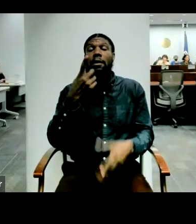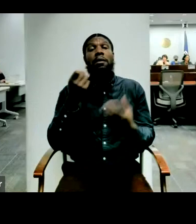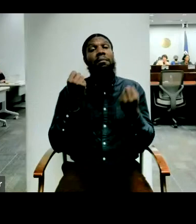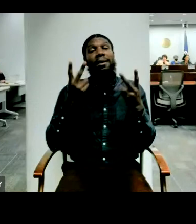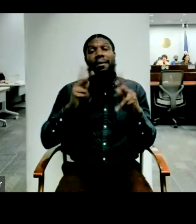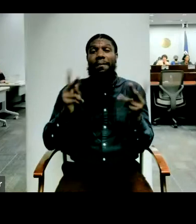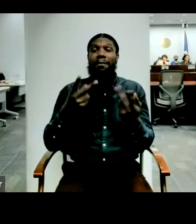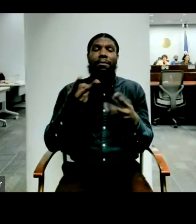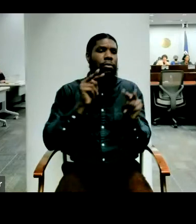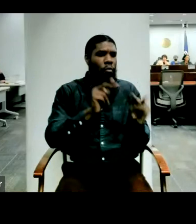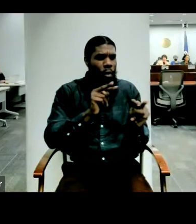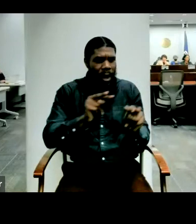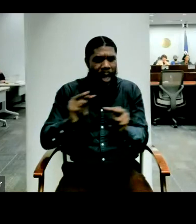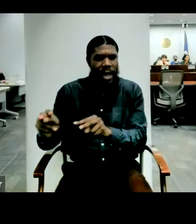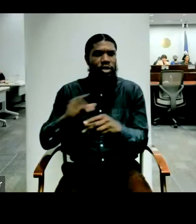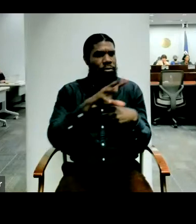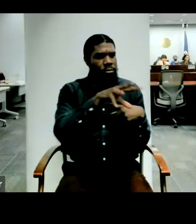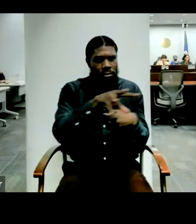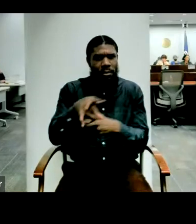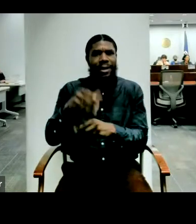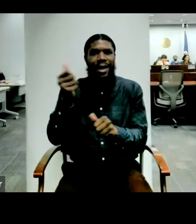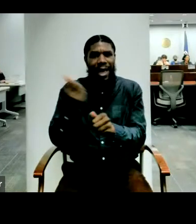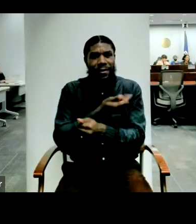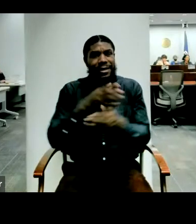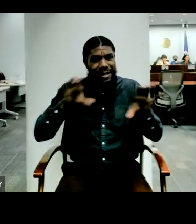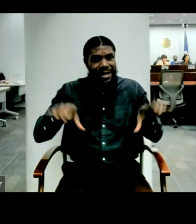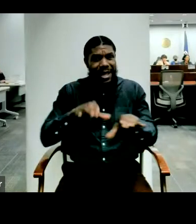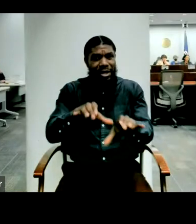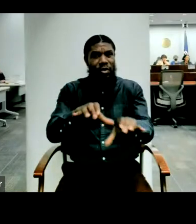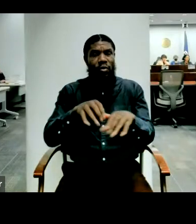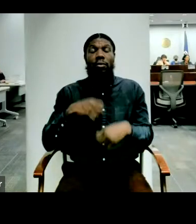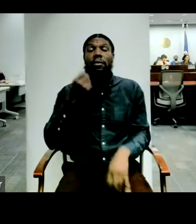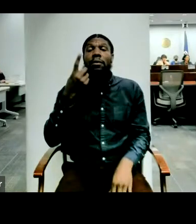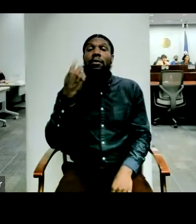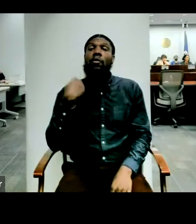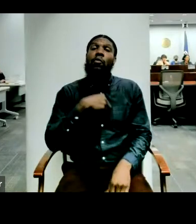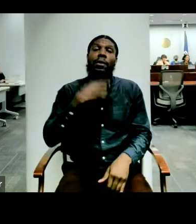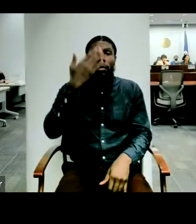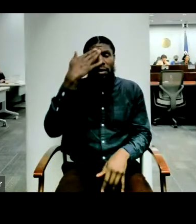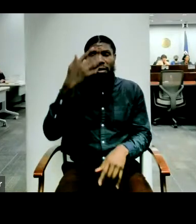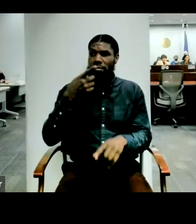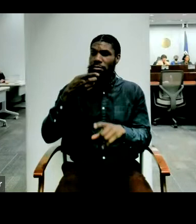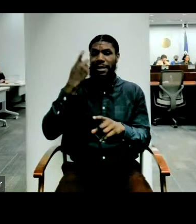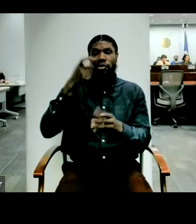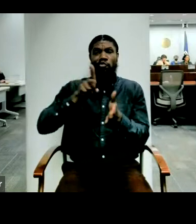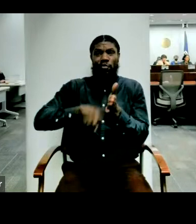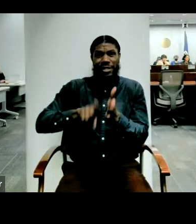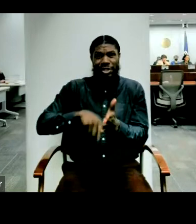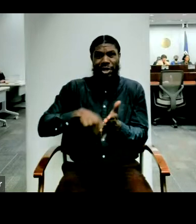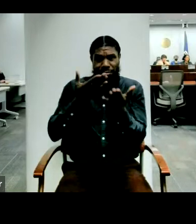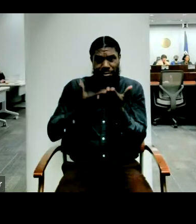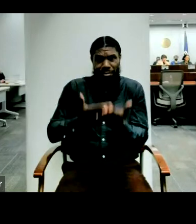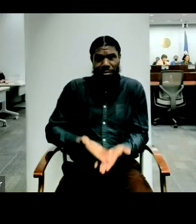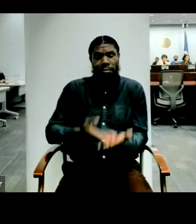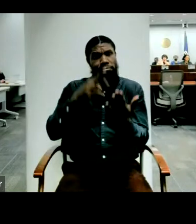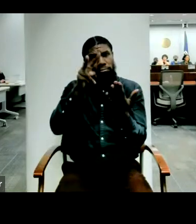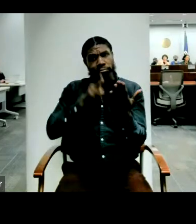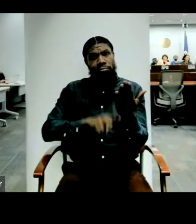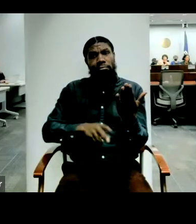watched and surveyed their every single move. We know from resource studies as well more distrust,